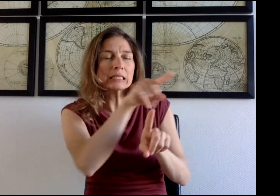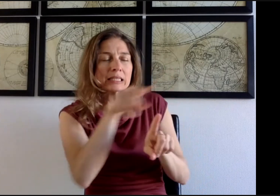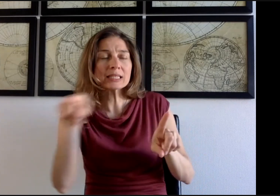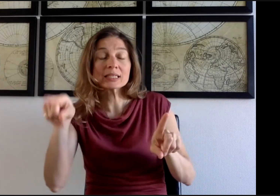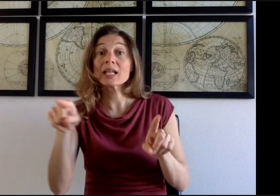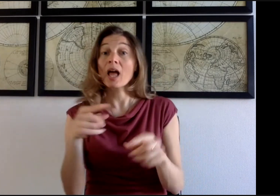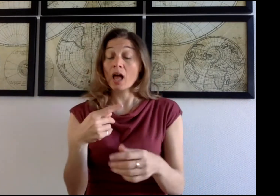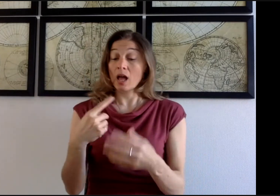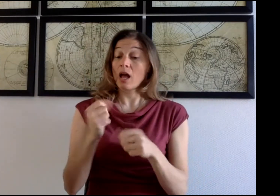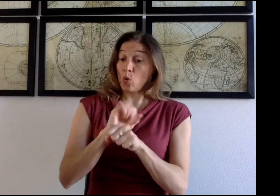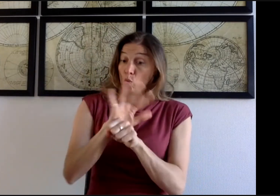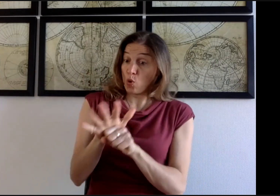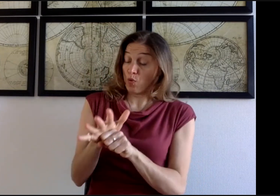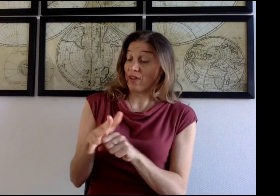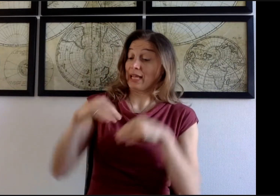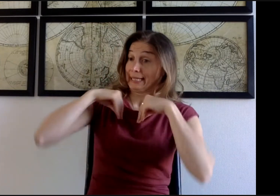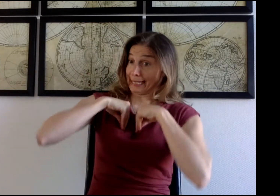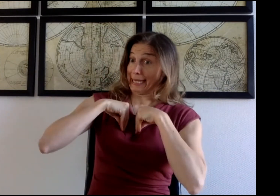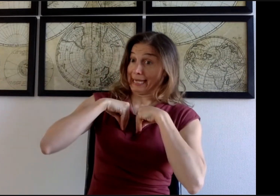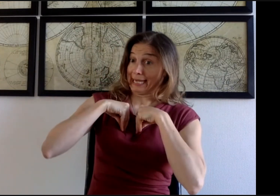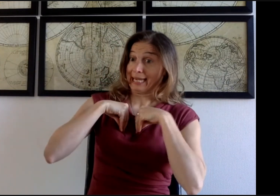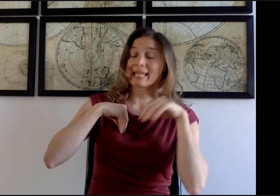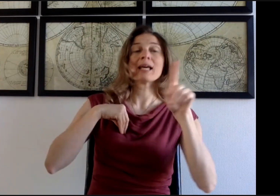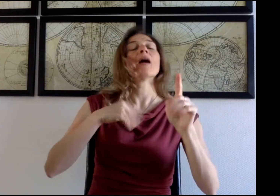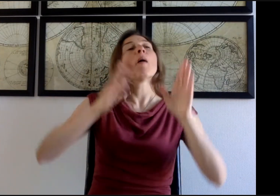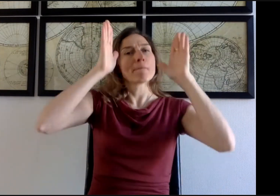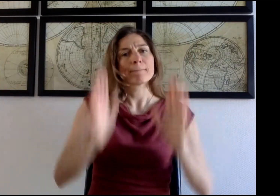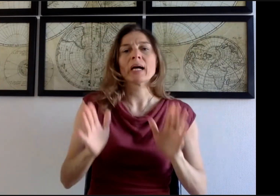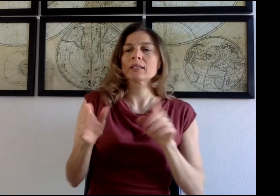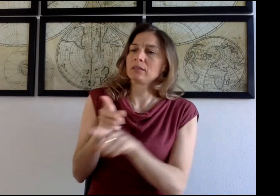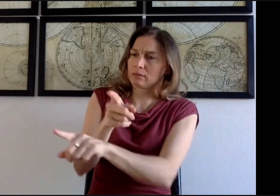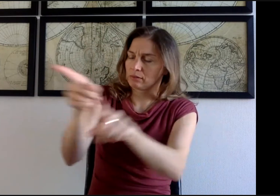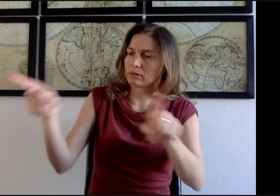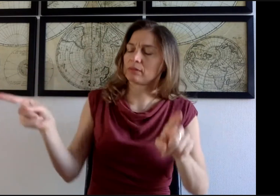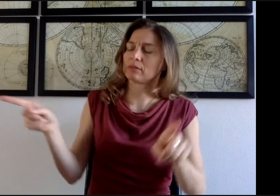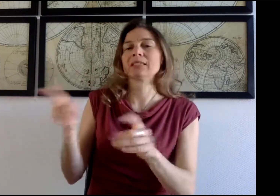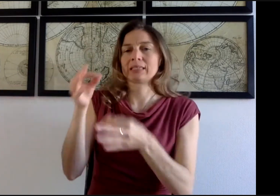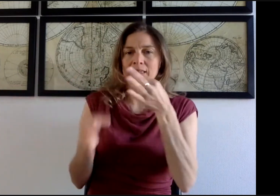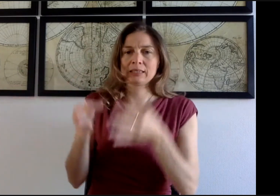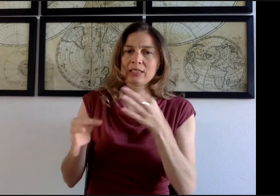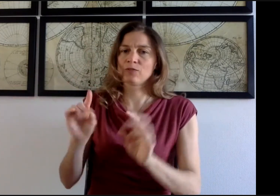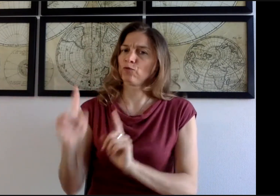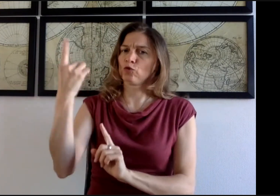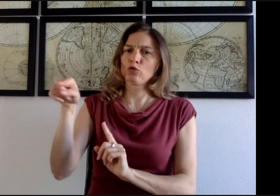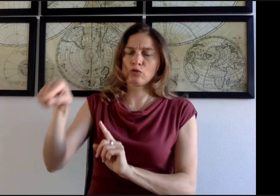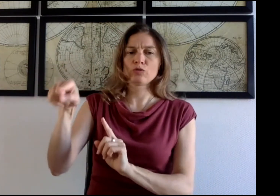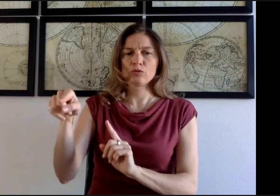who do ...At this critical moment.